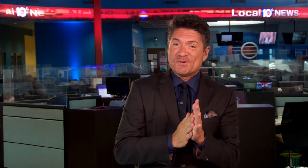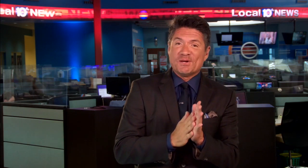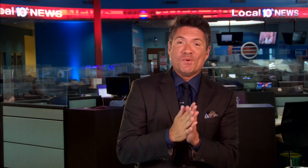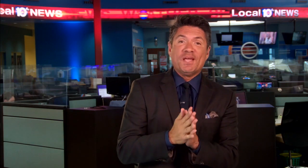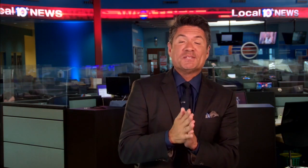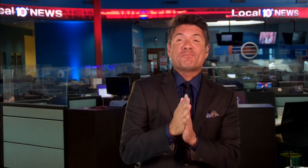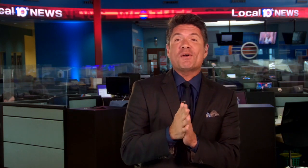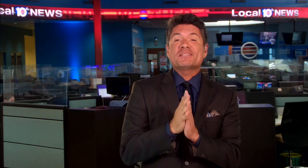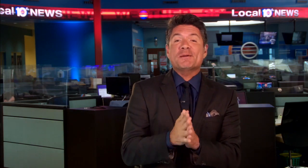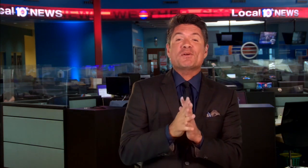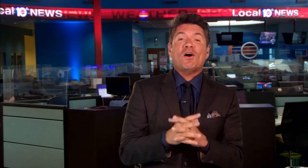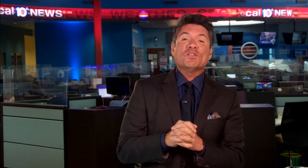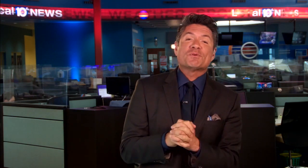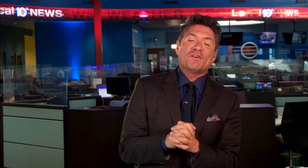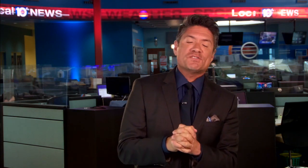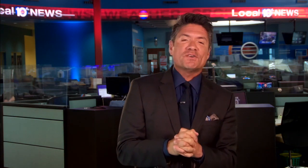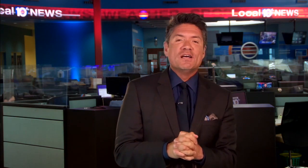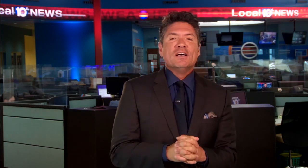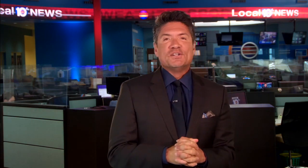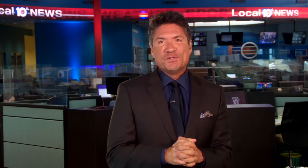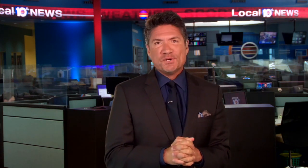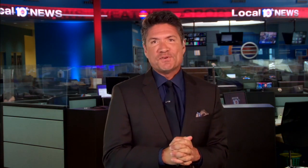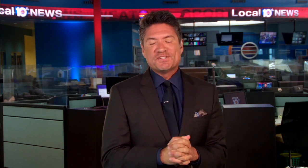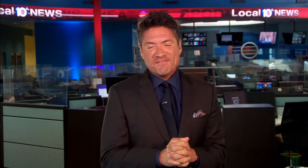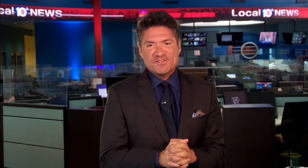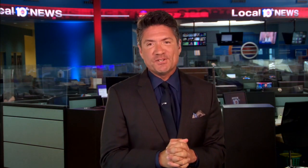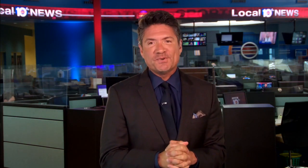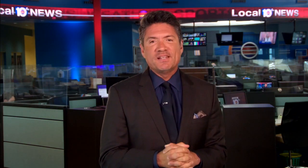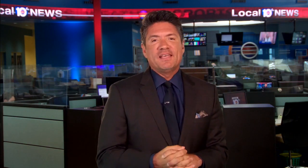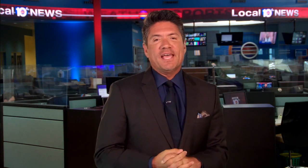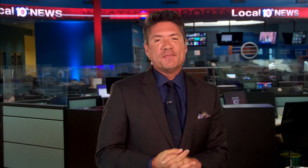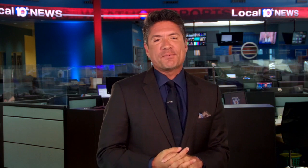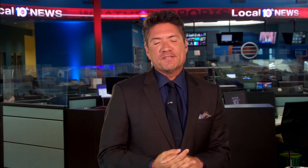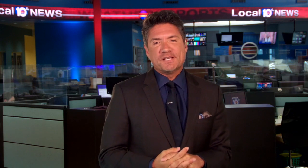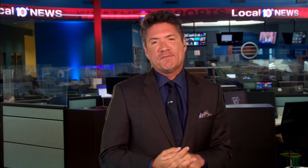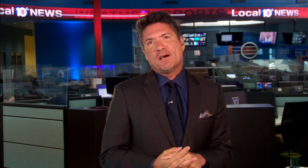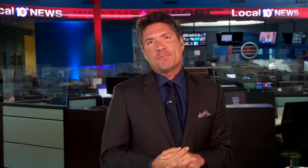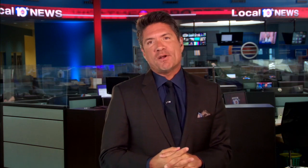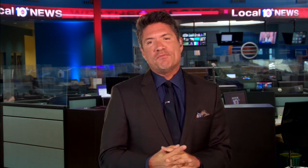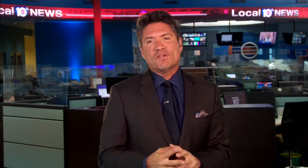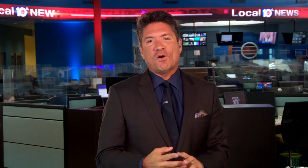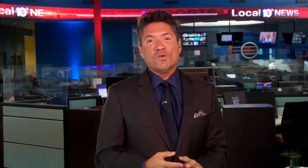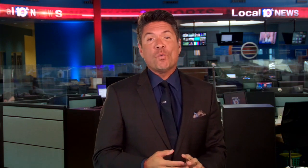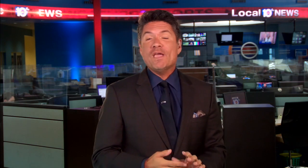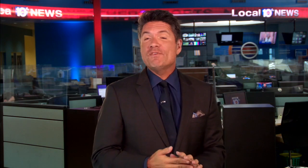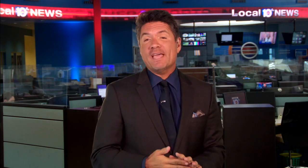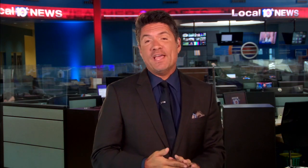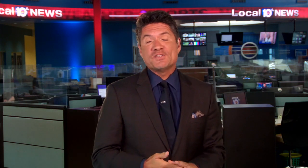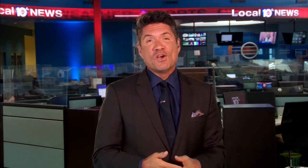LOCAL 10 NEWS. WAY TO GO. HIS TEACHING ABILITIES EXTEND FAR BEYOND HIGH SCHOOL, BY THE